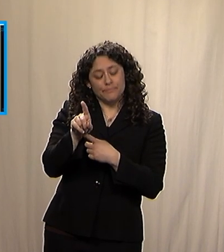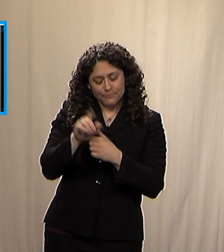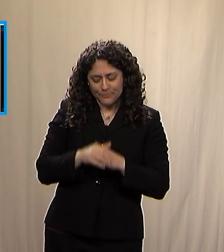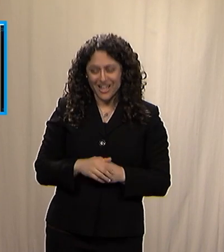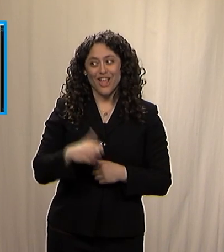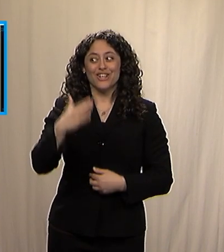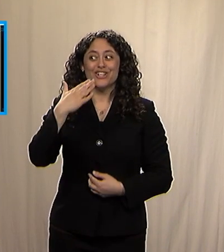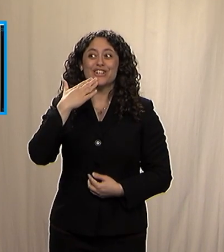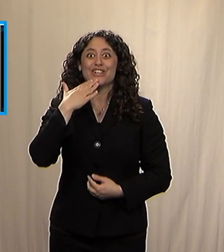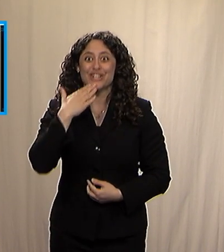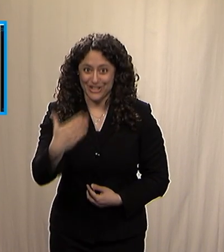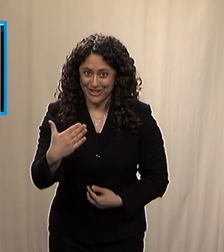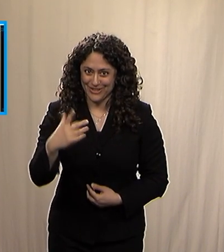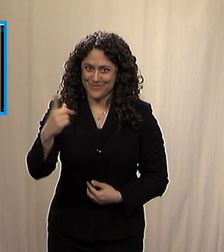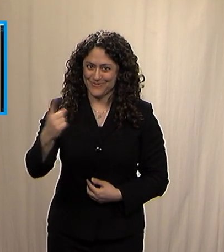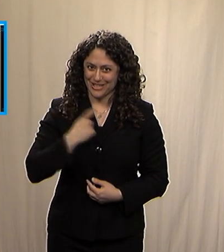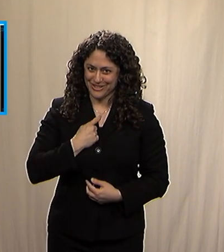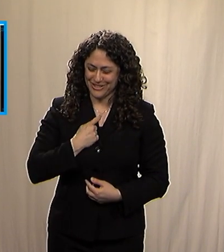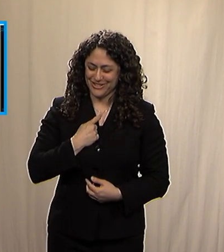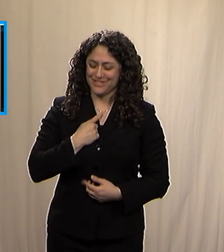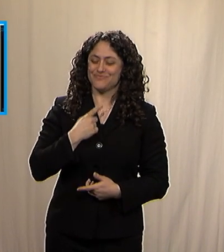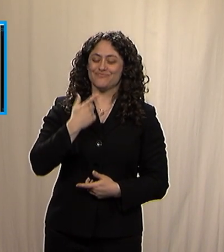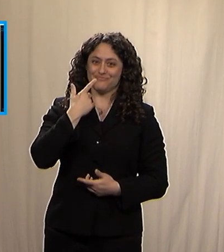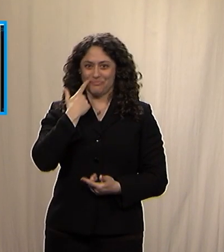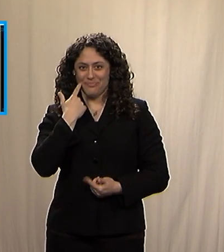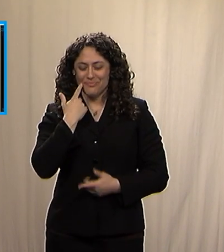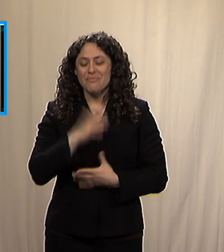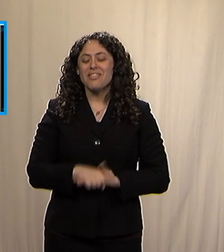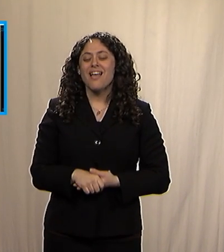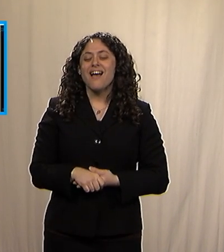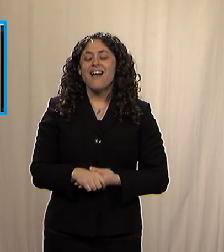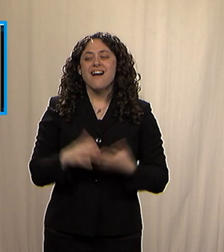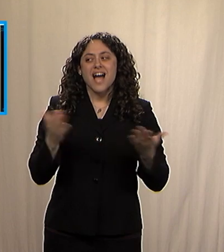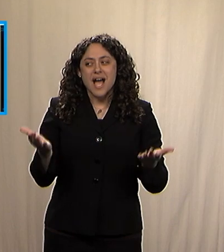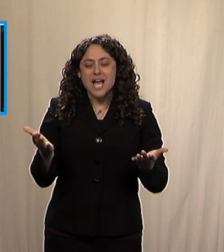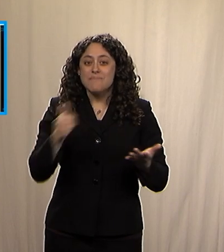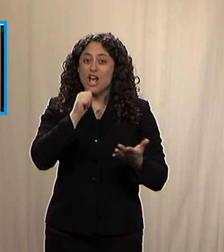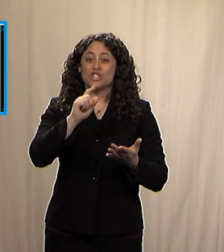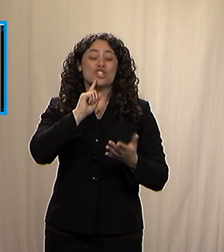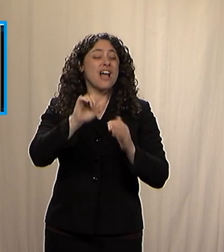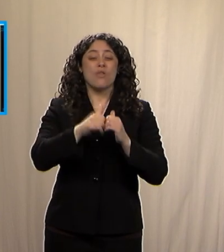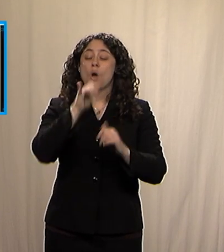I'm not sure how it's going to impact any code, to be honest.